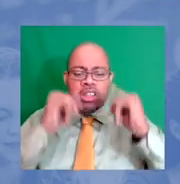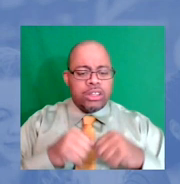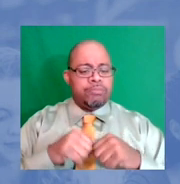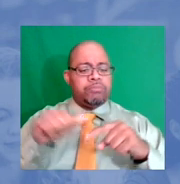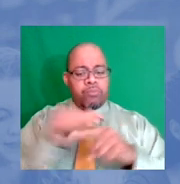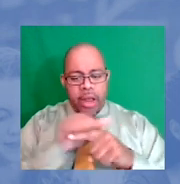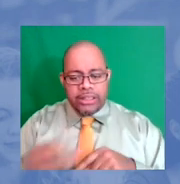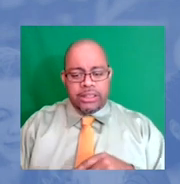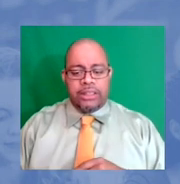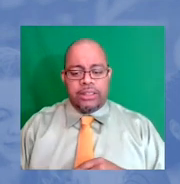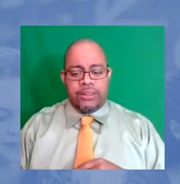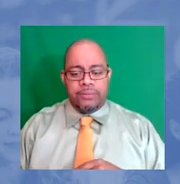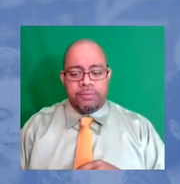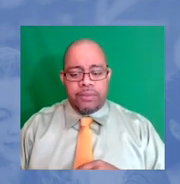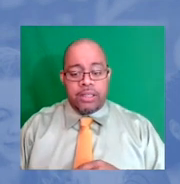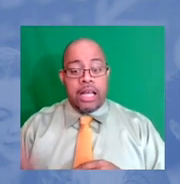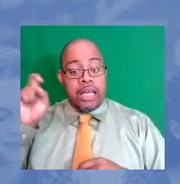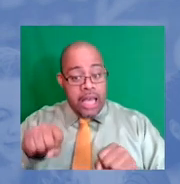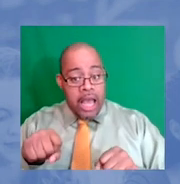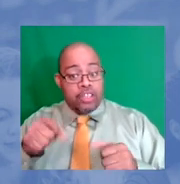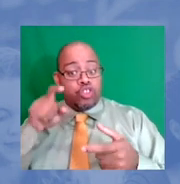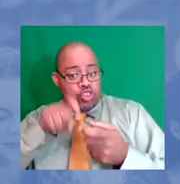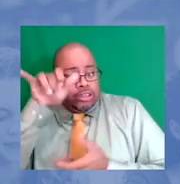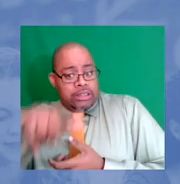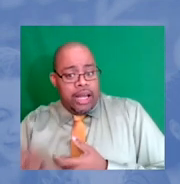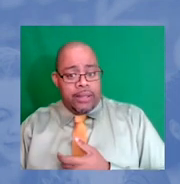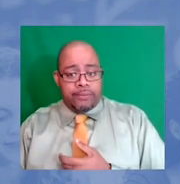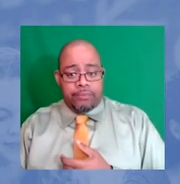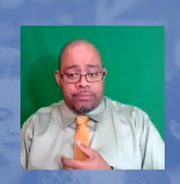CAN AND PROBABLY SHOULD REMAIN. SO AS WE'RE LOOKING FORWARD, HOW DO WE USE